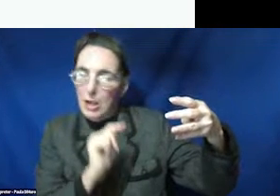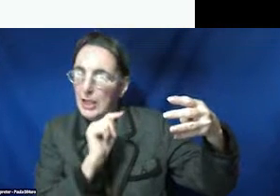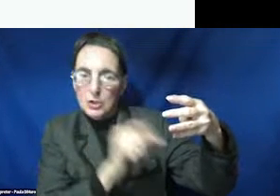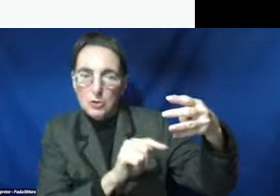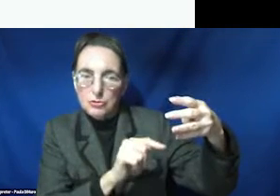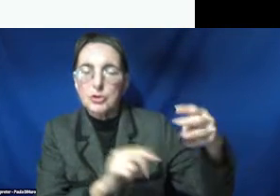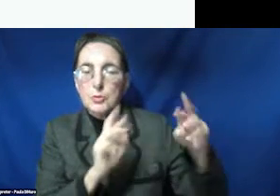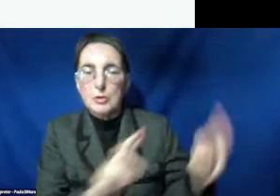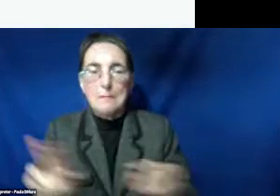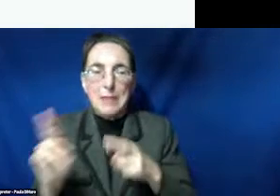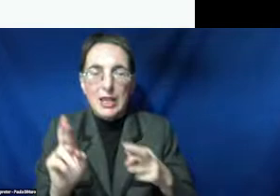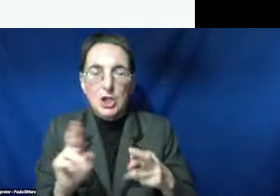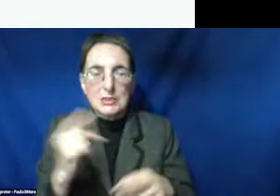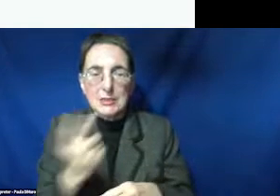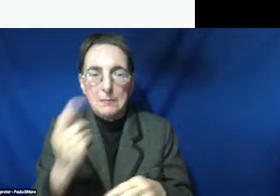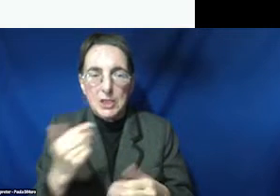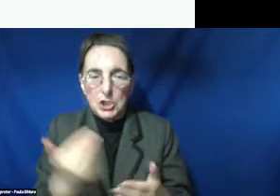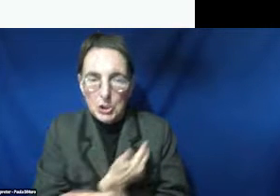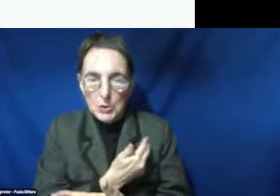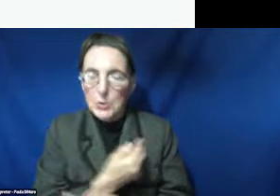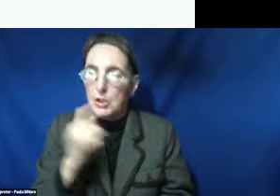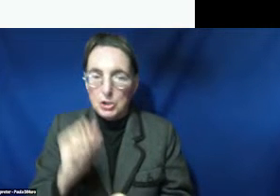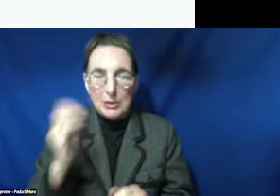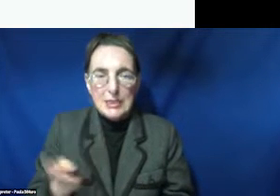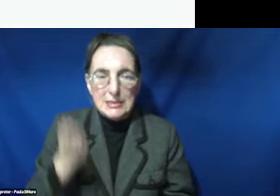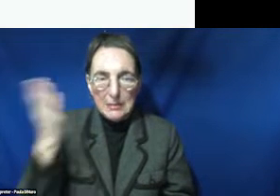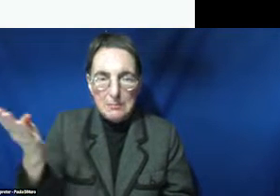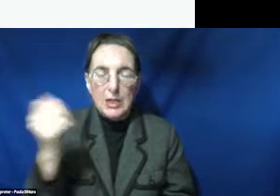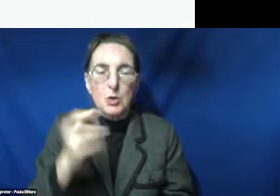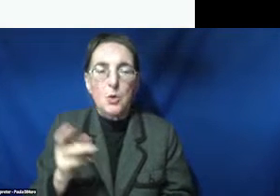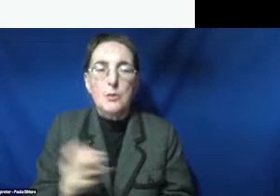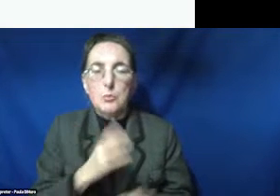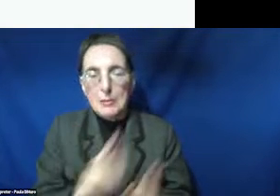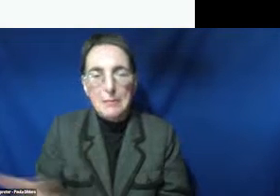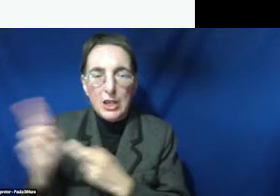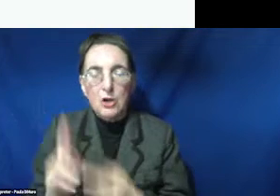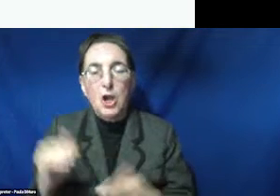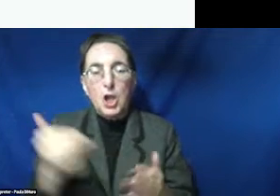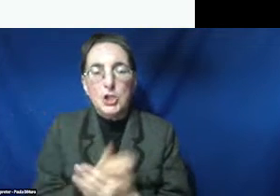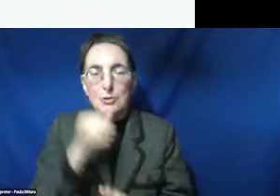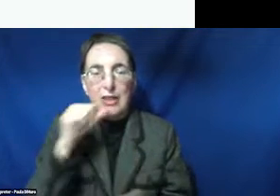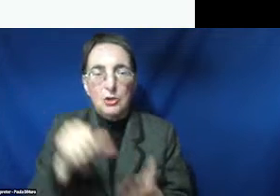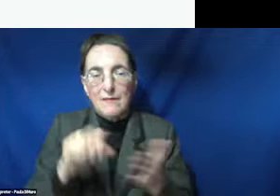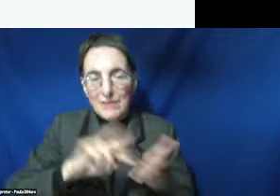So here you can submit or prepare a new Letter of Intent, Prelim Proposal, Full Proposal,